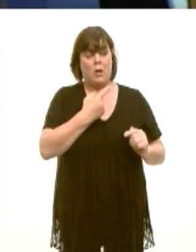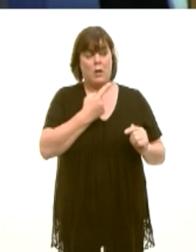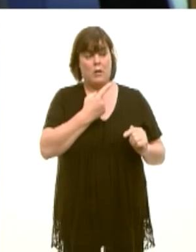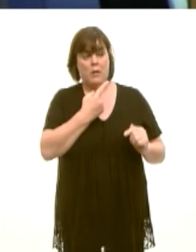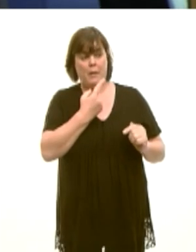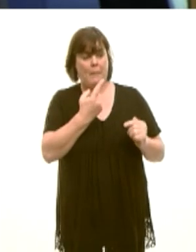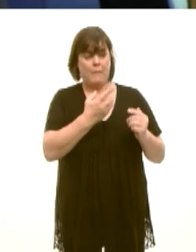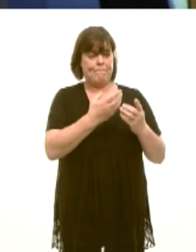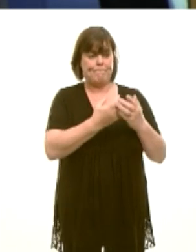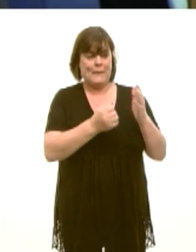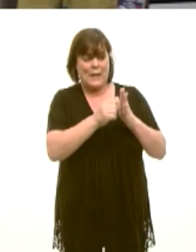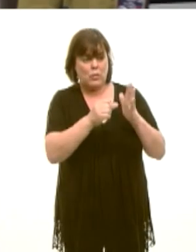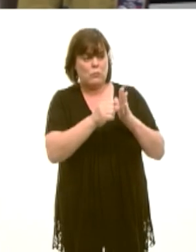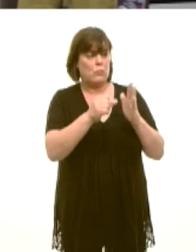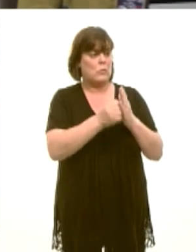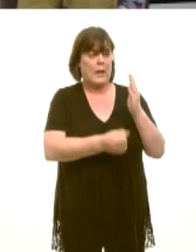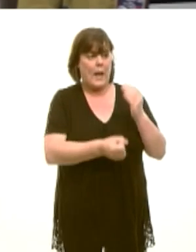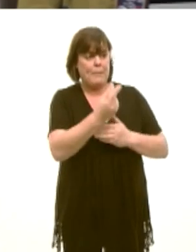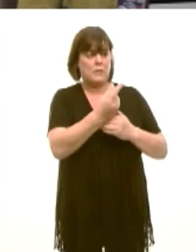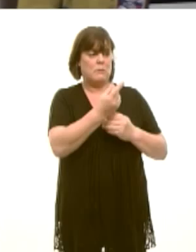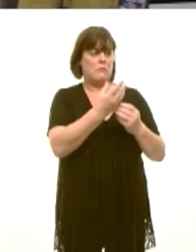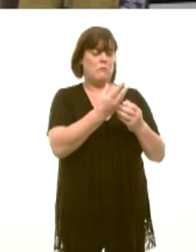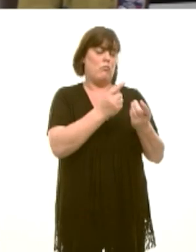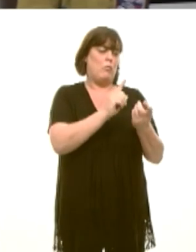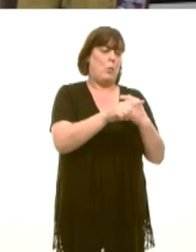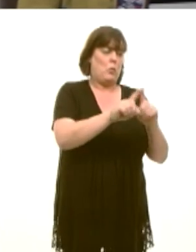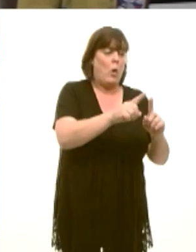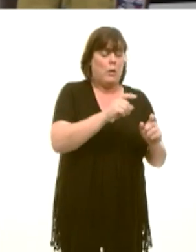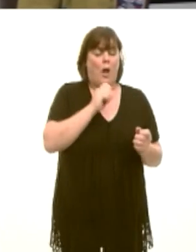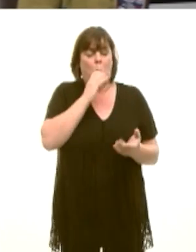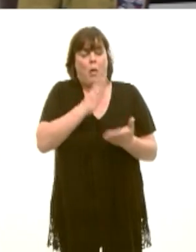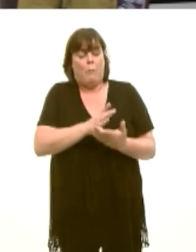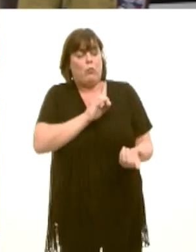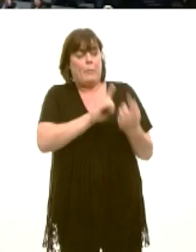how these issues are dealt with, I will of course ensure she gets a full reply.